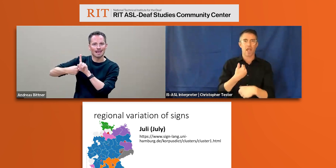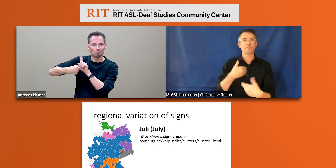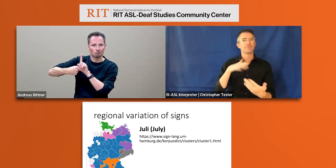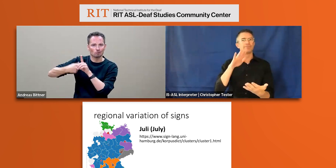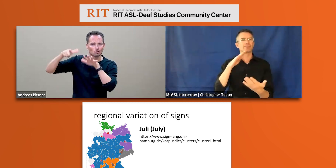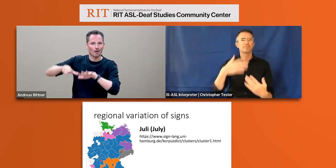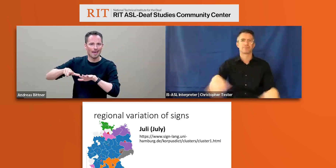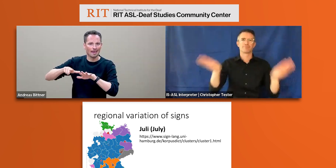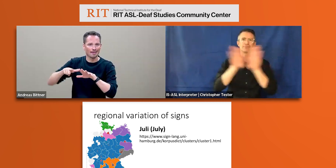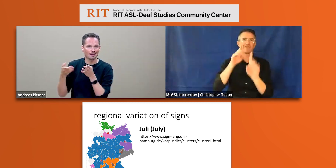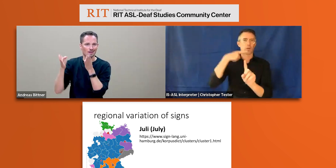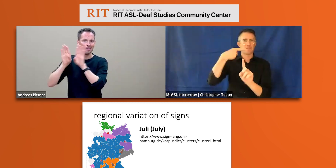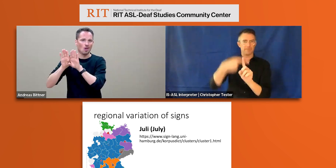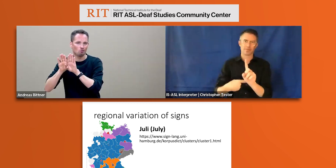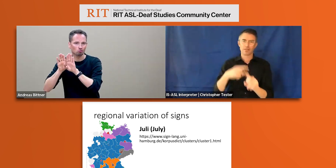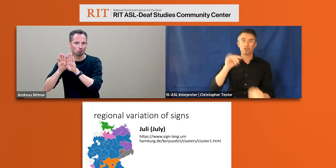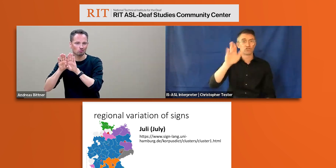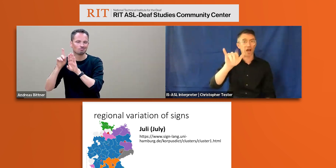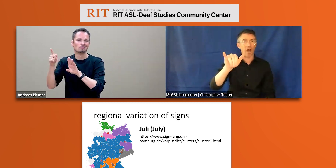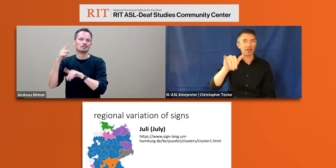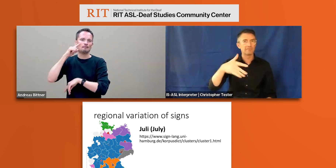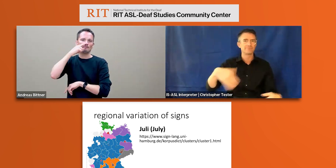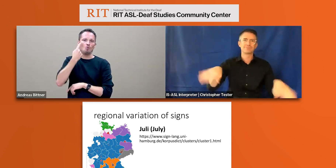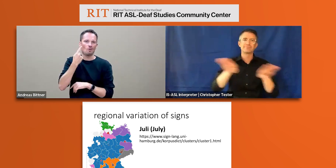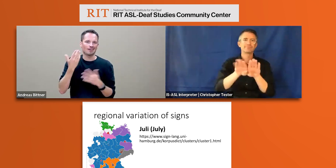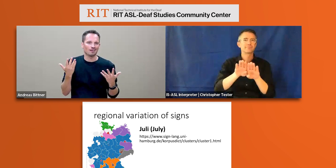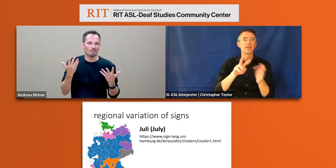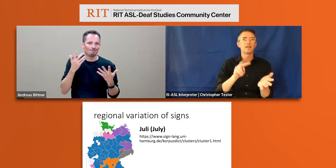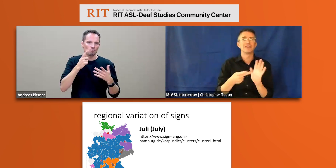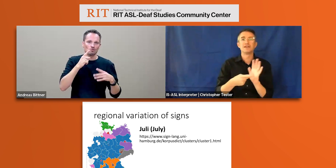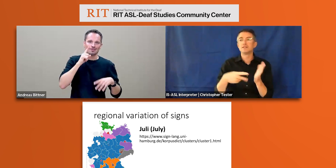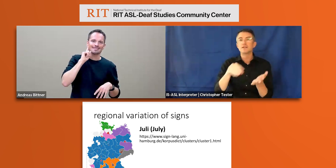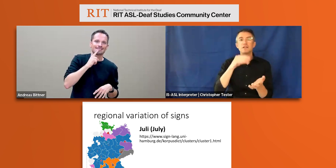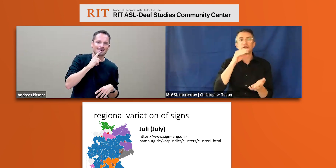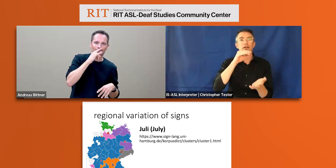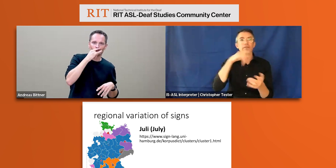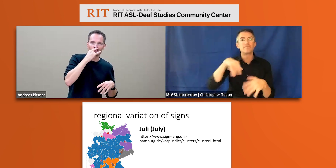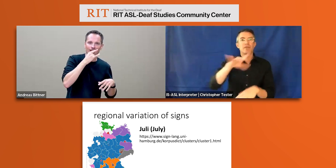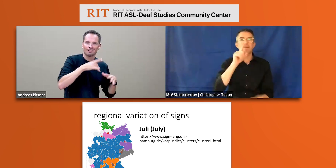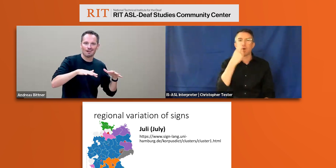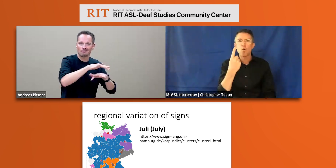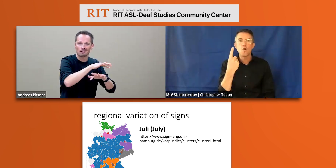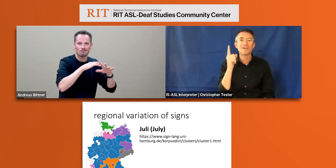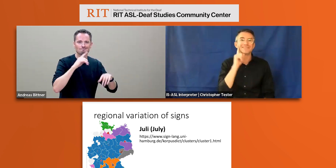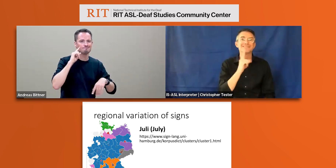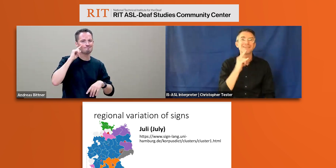That's the school holiday. School is closed for a month in the month of July.